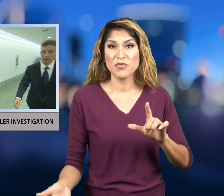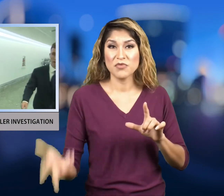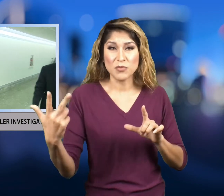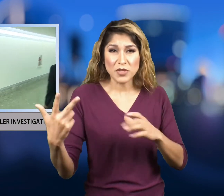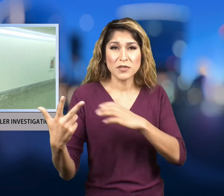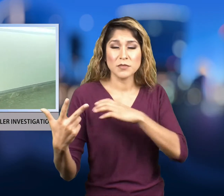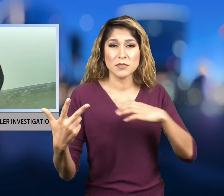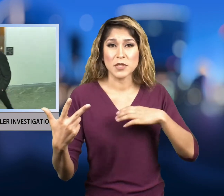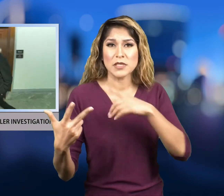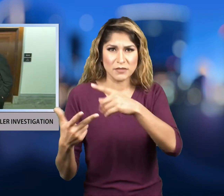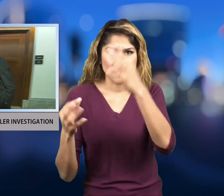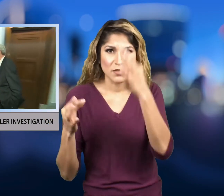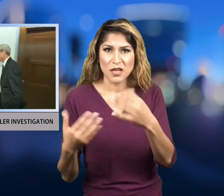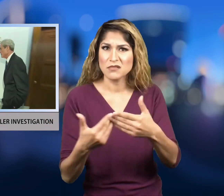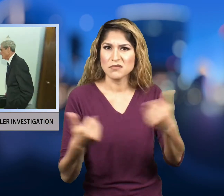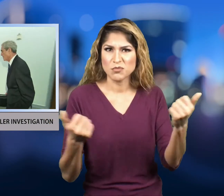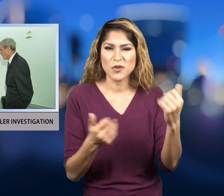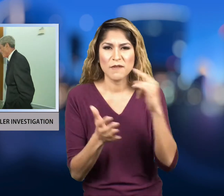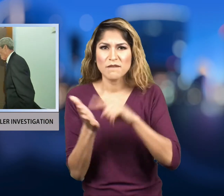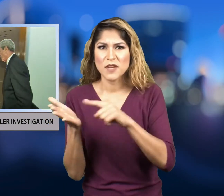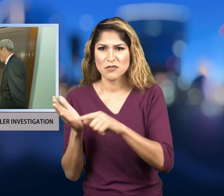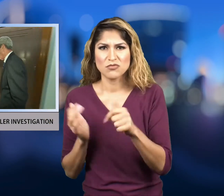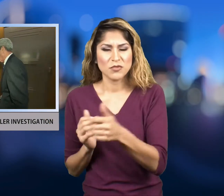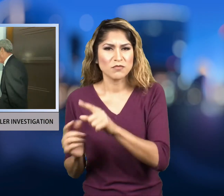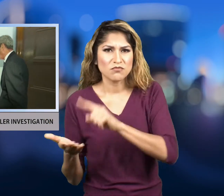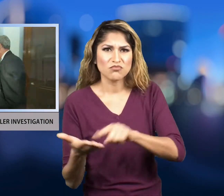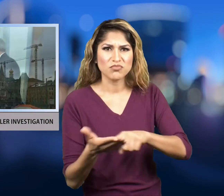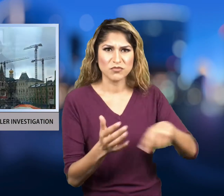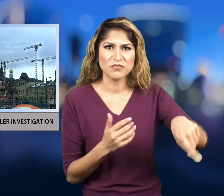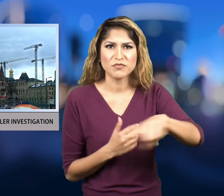are conducting its own investigations.